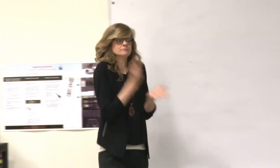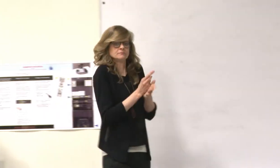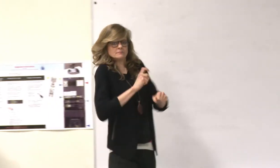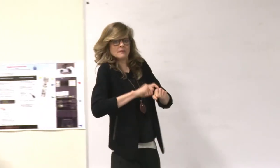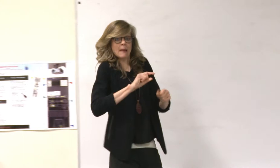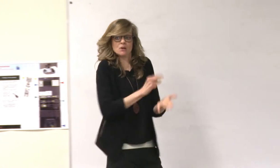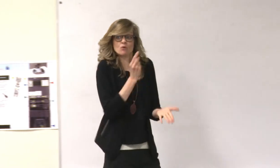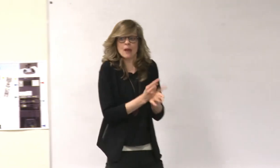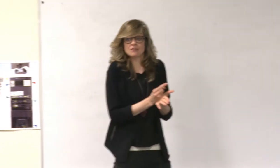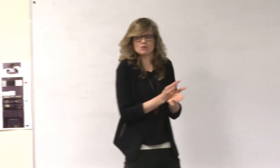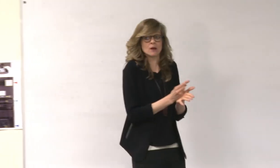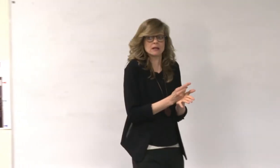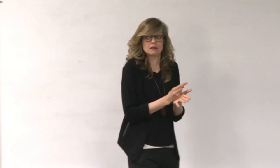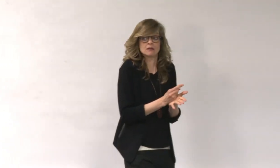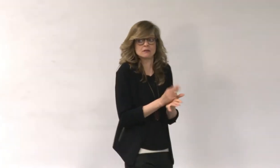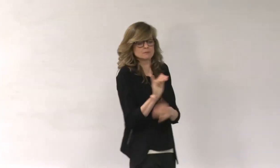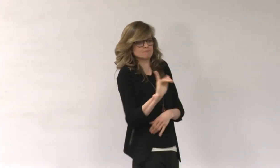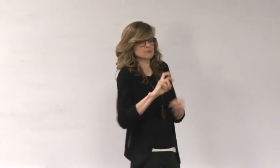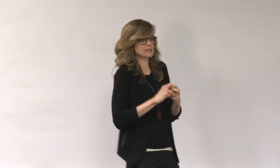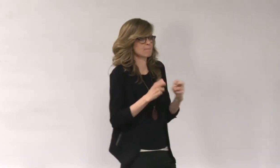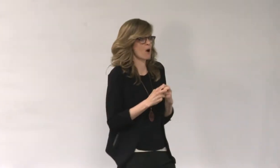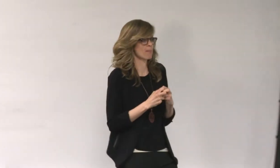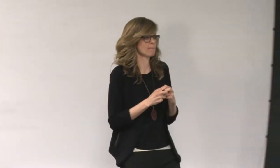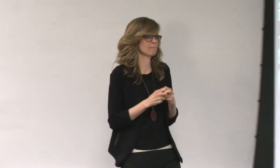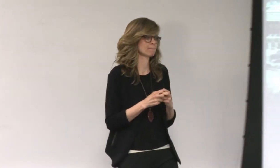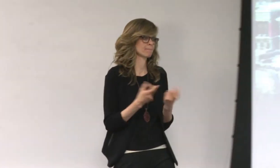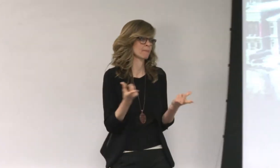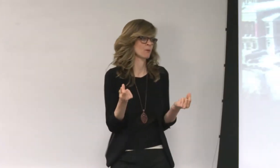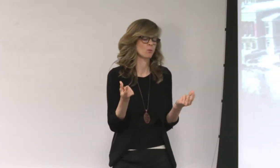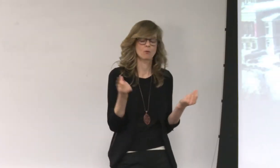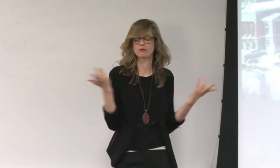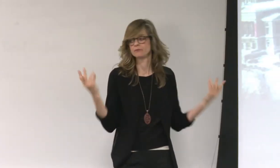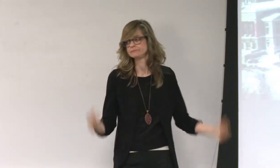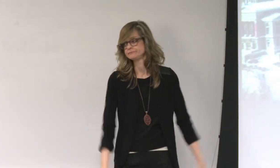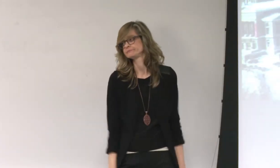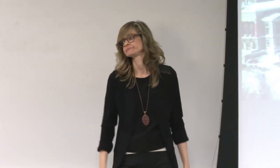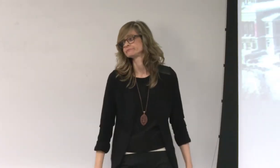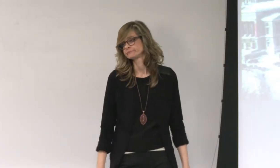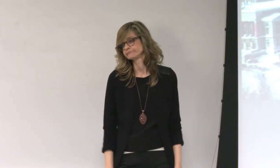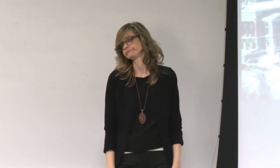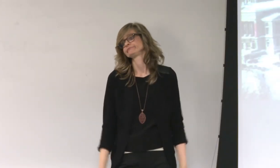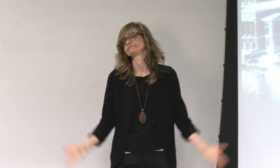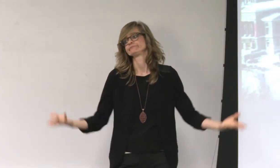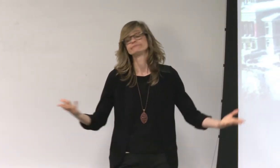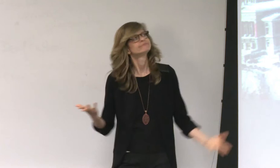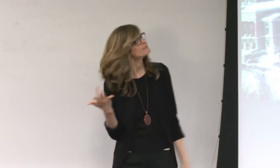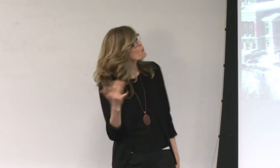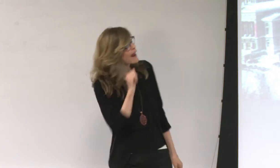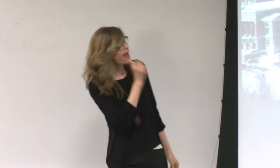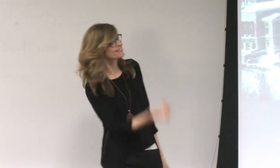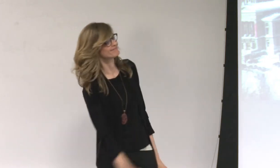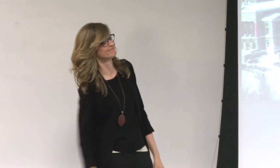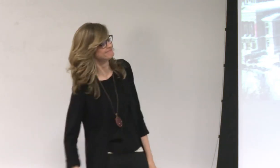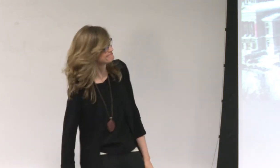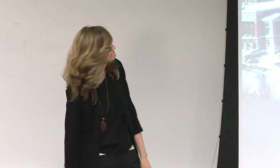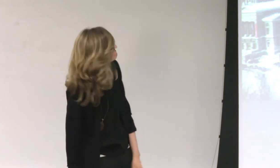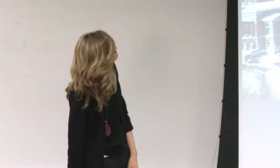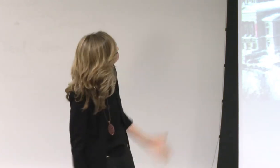SO. IT NEARED TIME TO GRADUATE, AND I WAS FACED WITH ANOTHER PROBLEM. WHAT DO I DO NEXT? WHY NOT A POST-DOC?